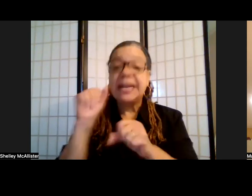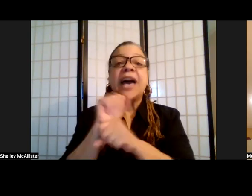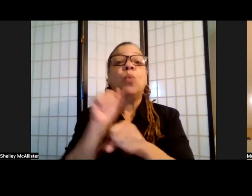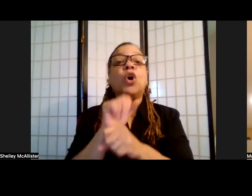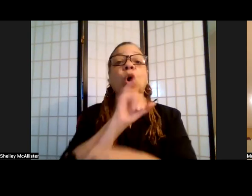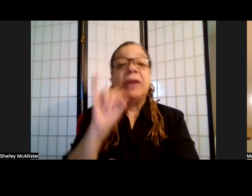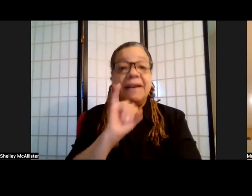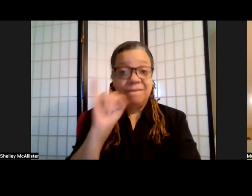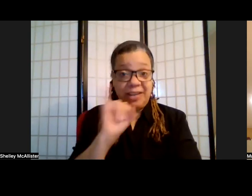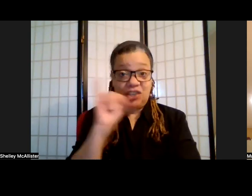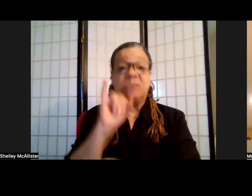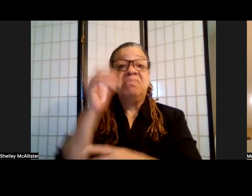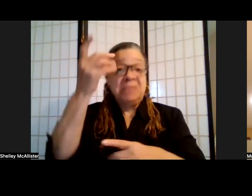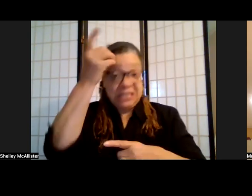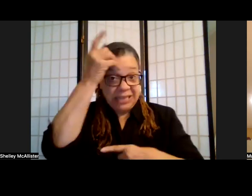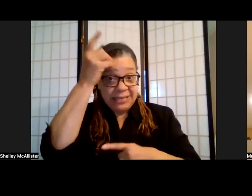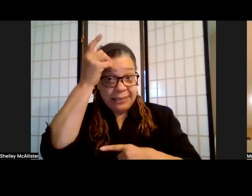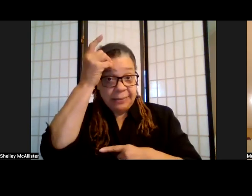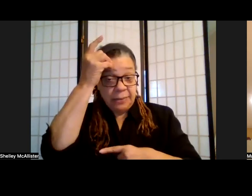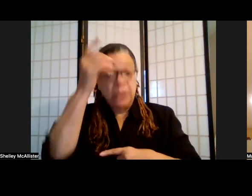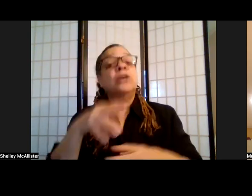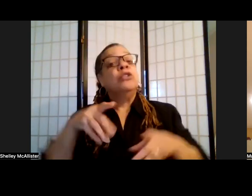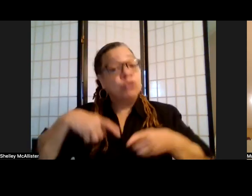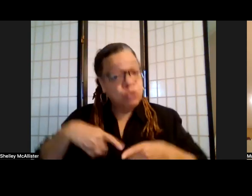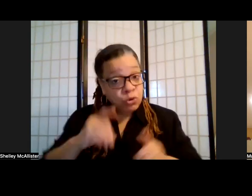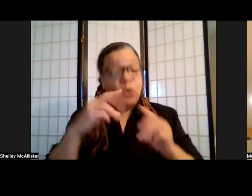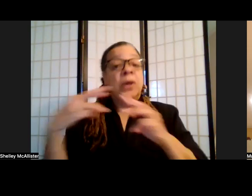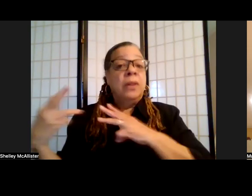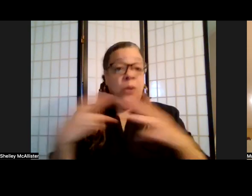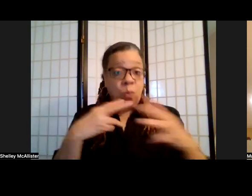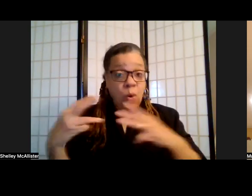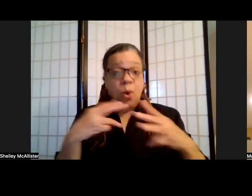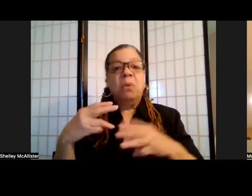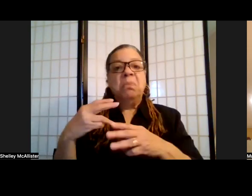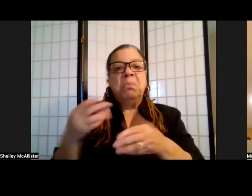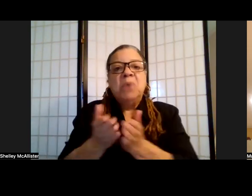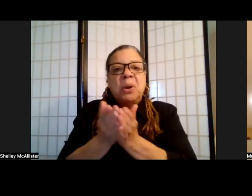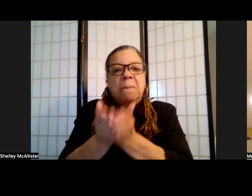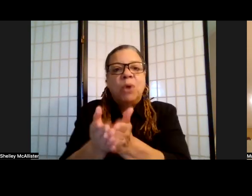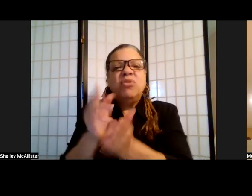Stockline agreed. So, during the war, Holmes was stationed on the USS Enterprise, a naval vessel with an illustrious past.